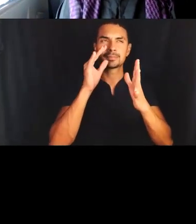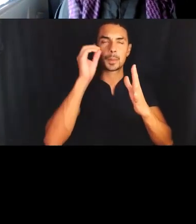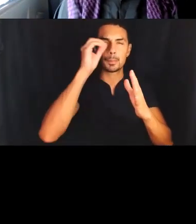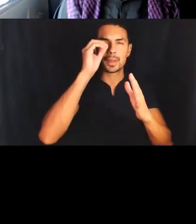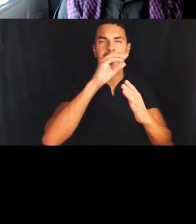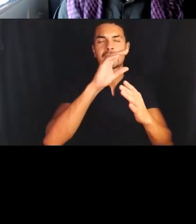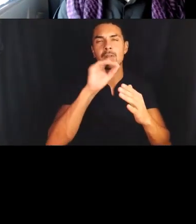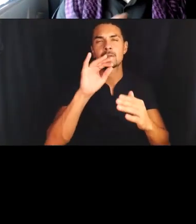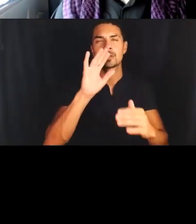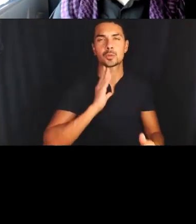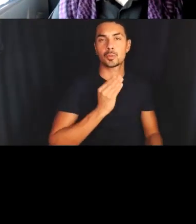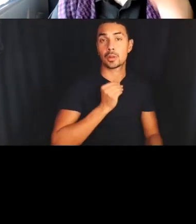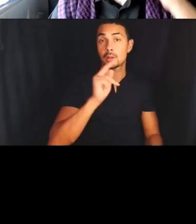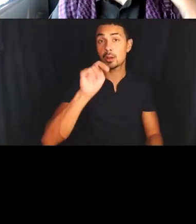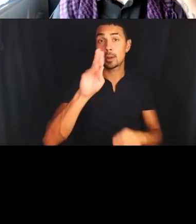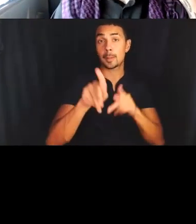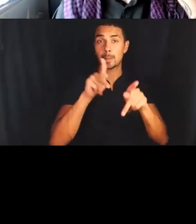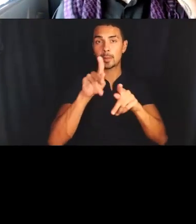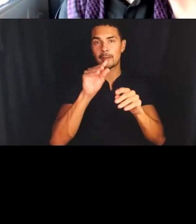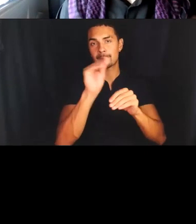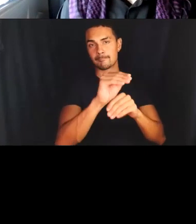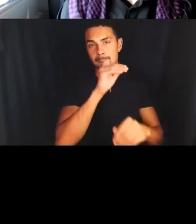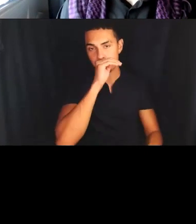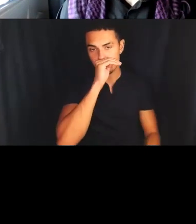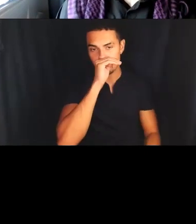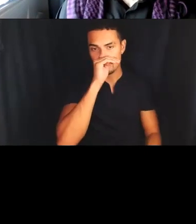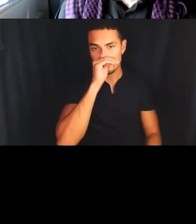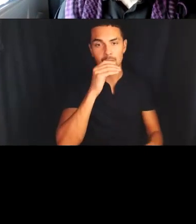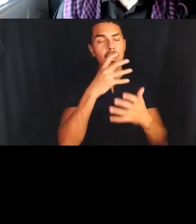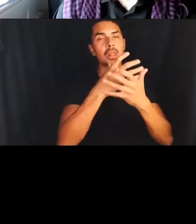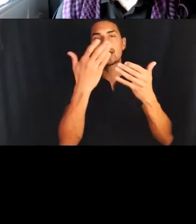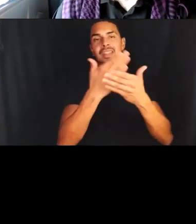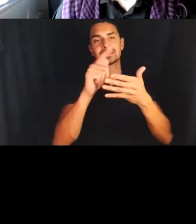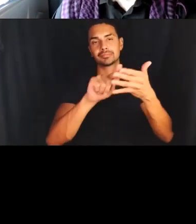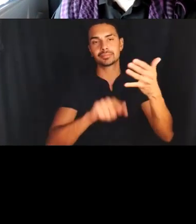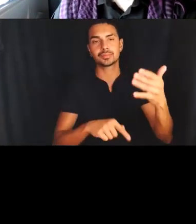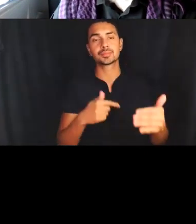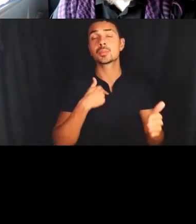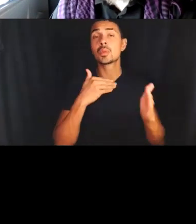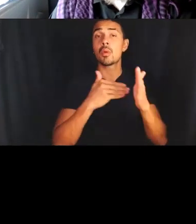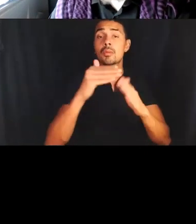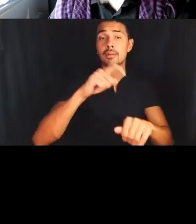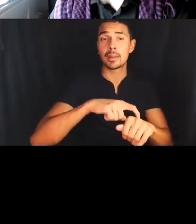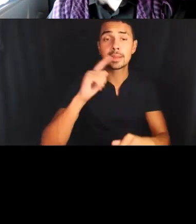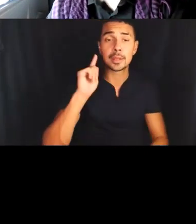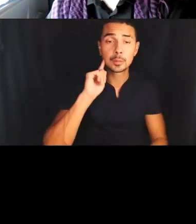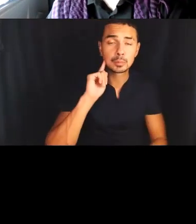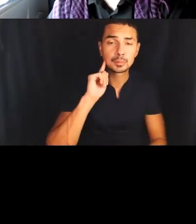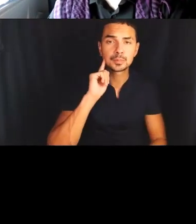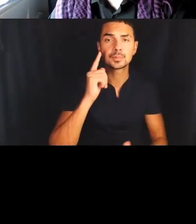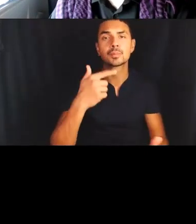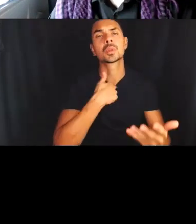And this goes to a lot of different things. I mean, I think that we oftentimes hear that, you know, well we wanna have a panel of people